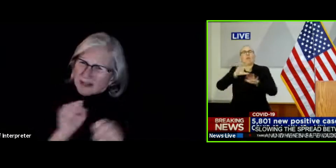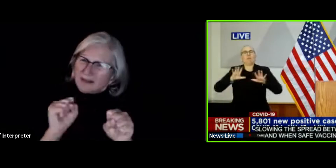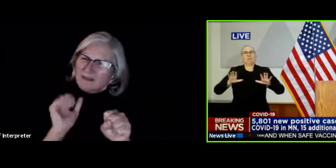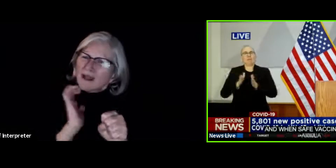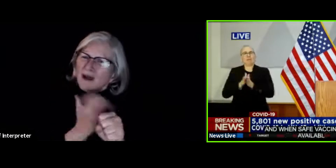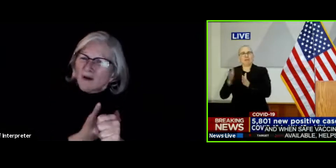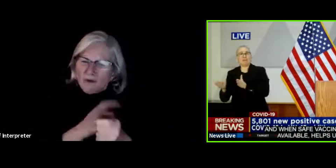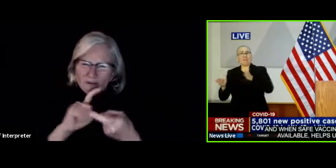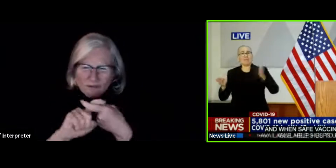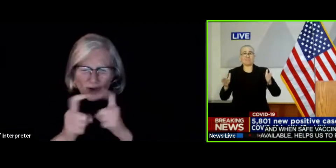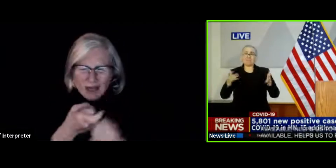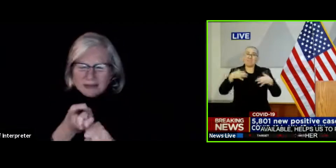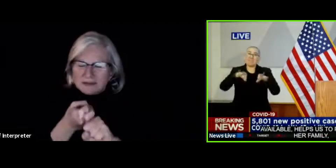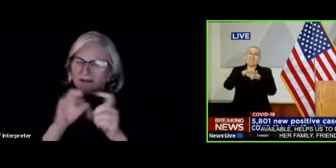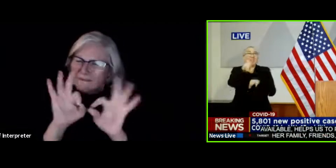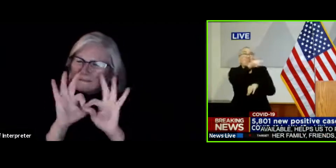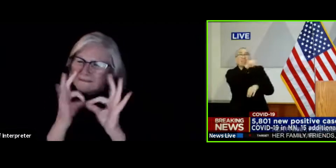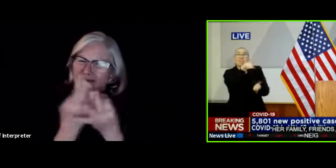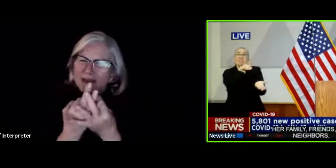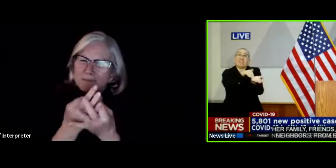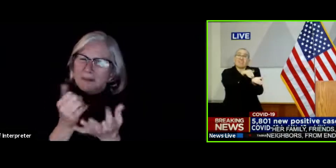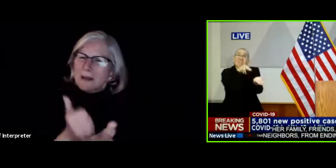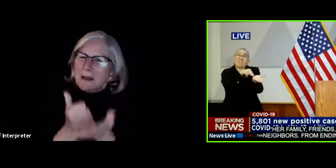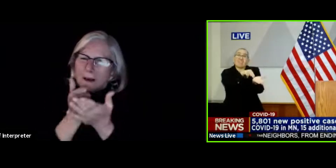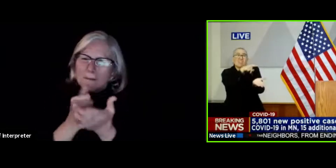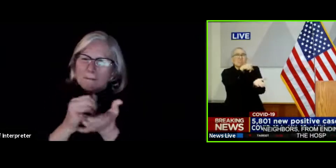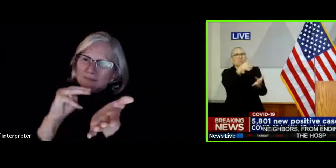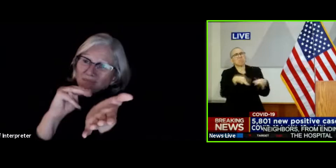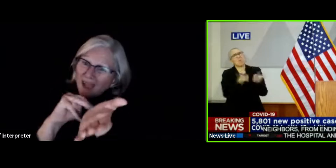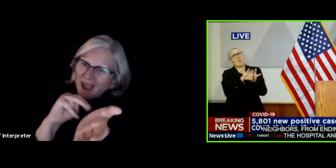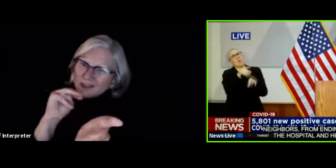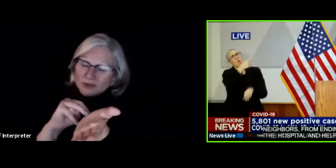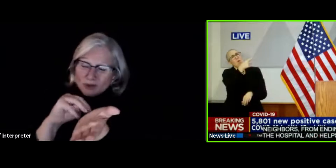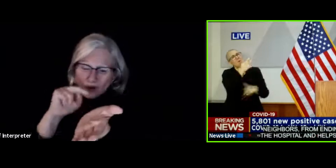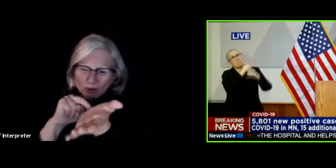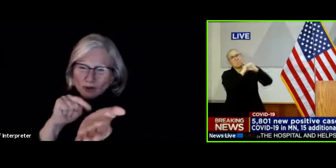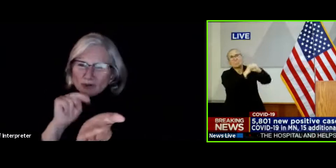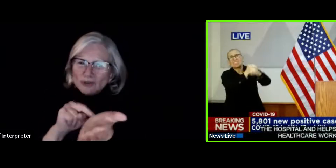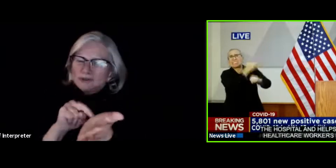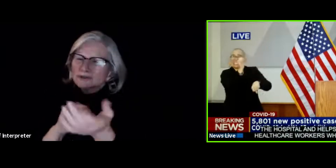THOSE WHO NEEDS IT, AND MORE ON THAT IN JUST A MINUTE, AS WELL.